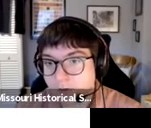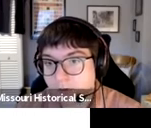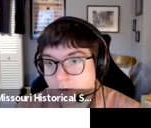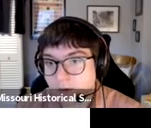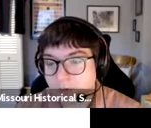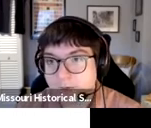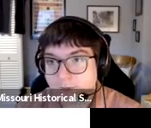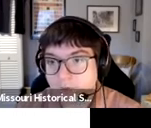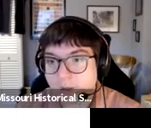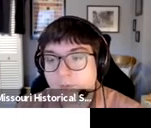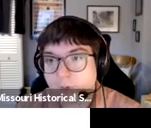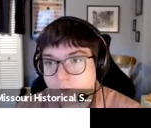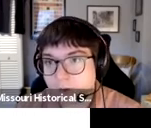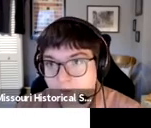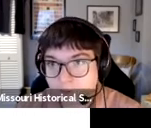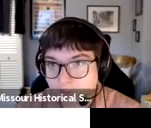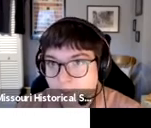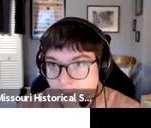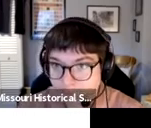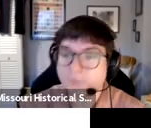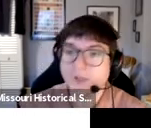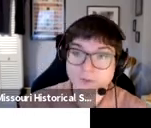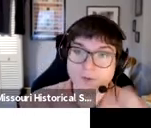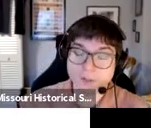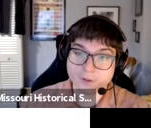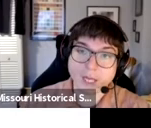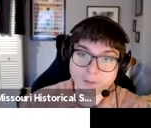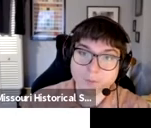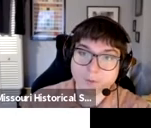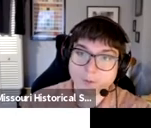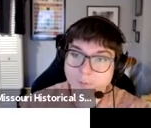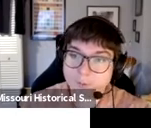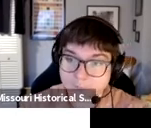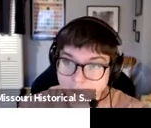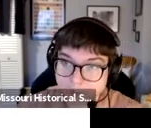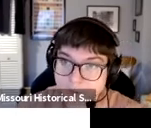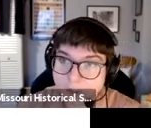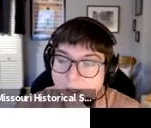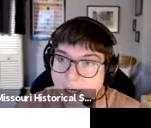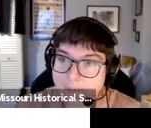I believe my uncle Kay came from a fairly prosperous family. So